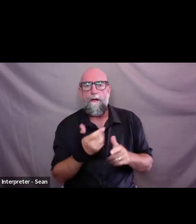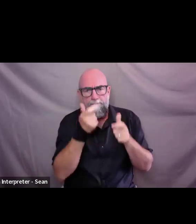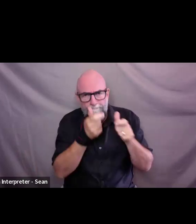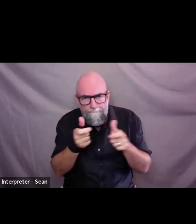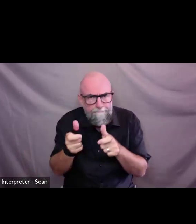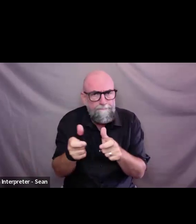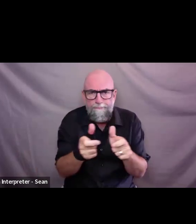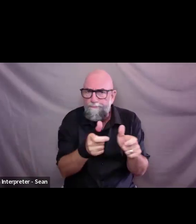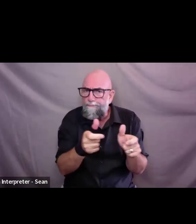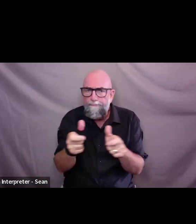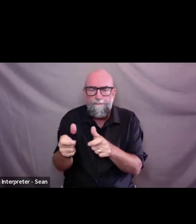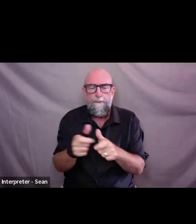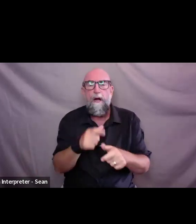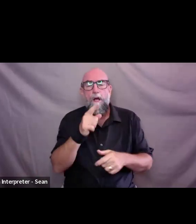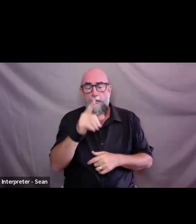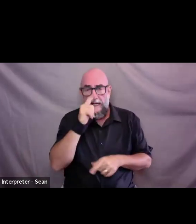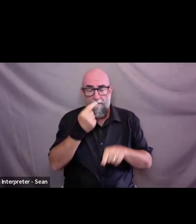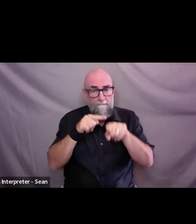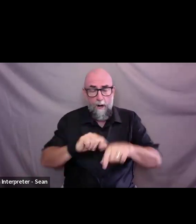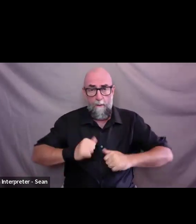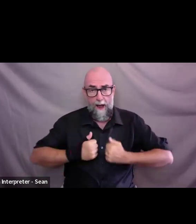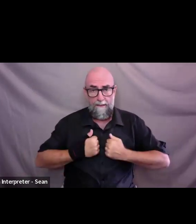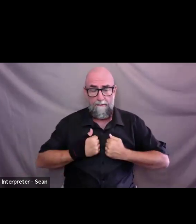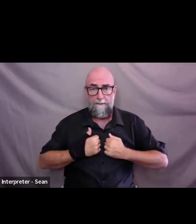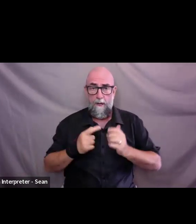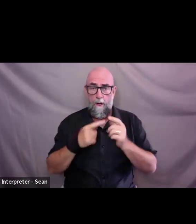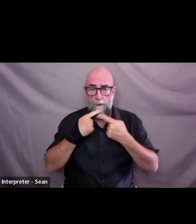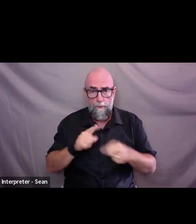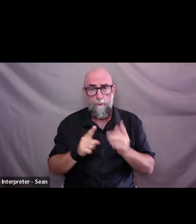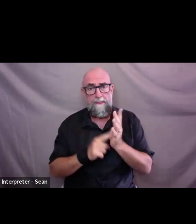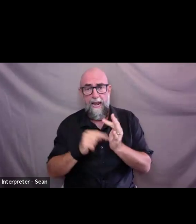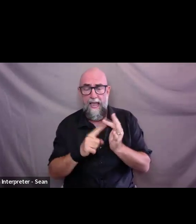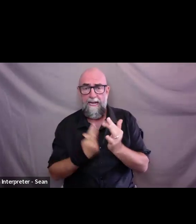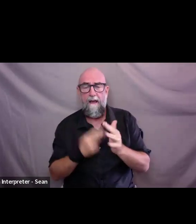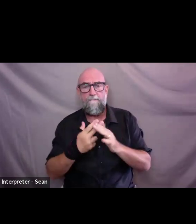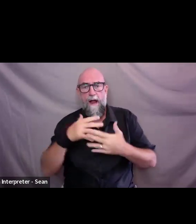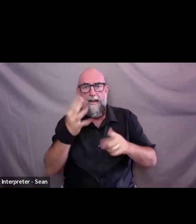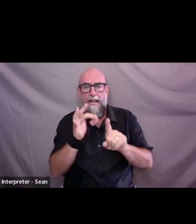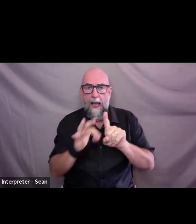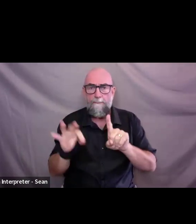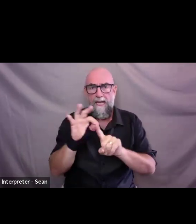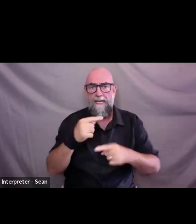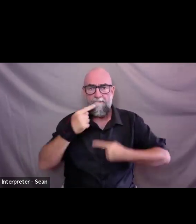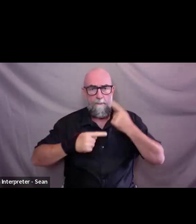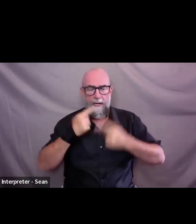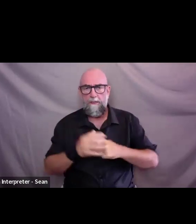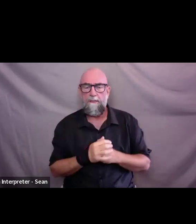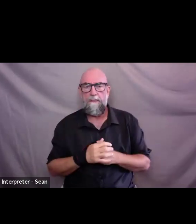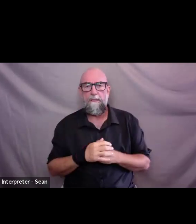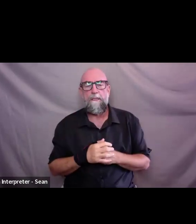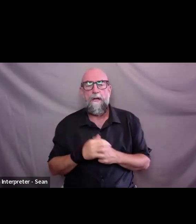of the Governance Hub. Now I'm going to pass over to Lena who will be a hearse for the session